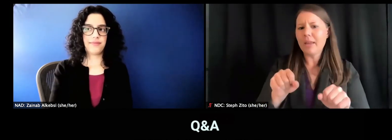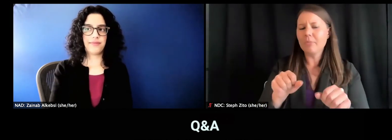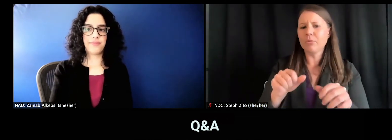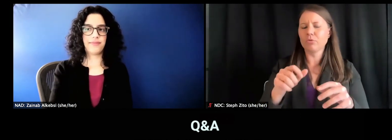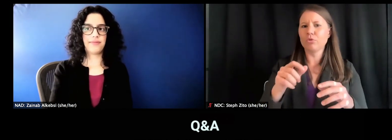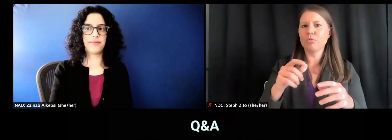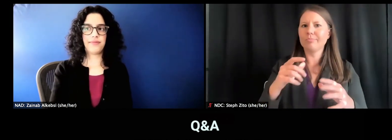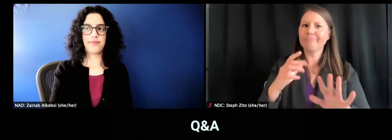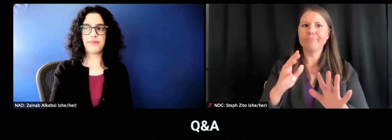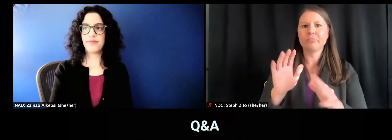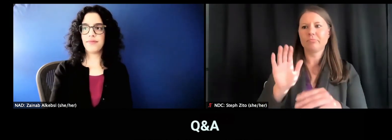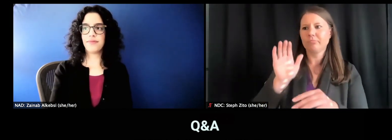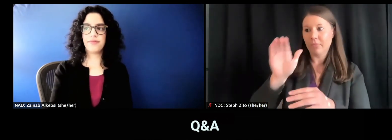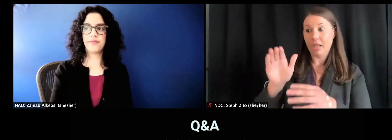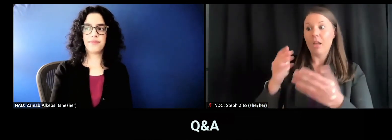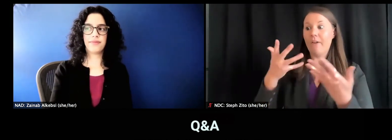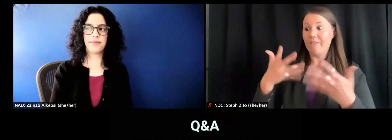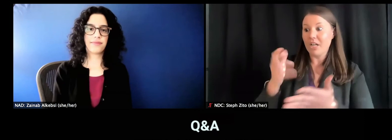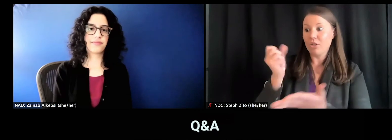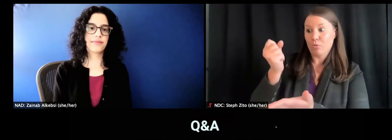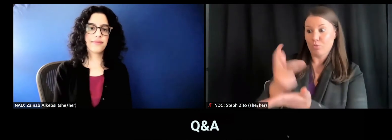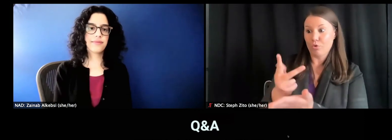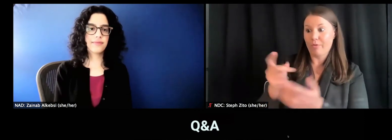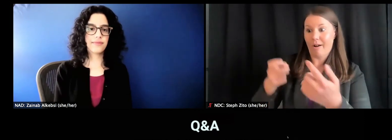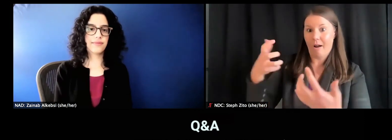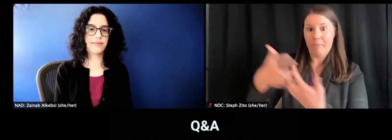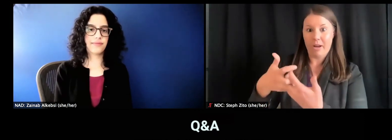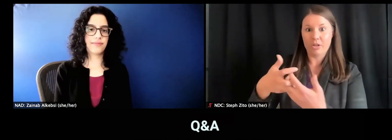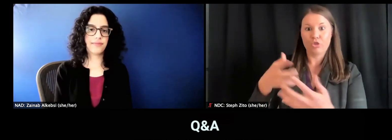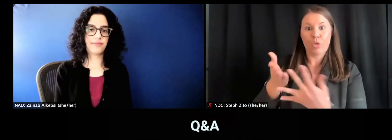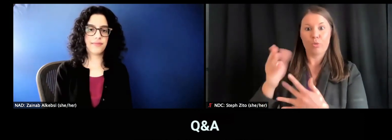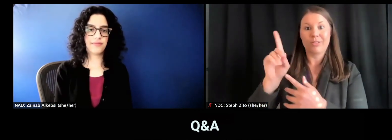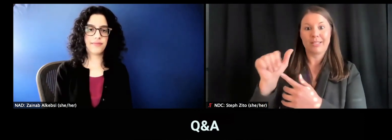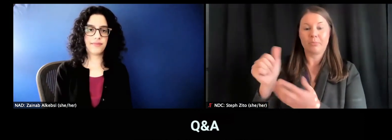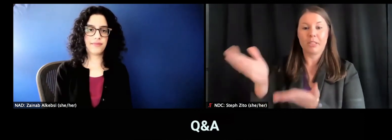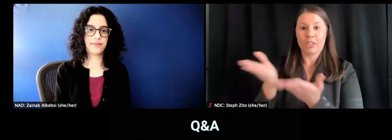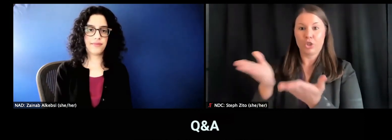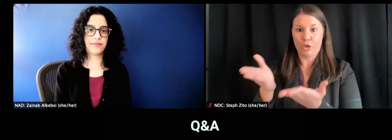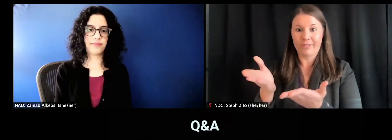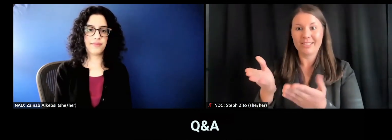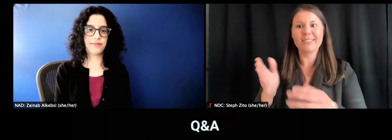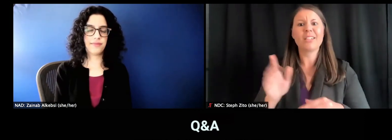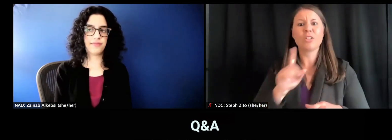in order to implement their accommodation. Now, if an accommodation is approved through the disability